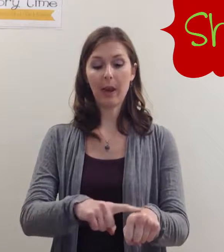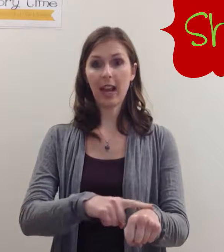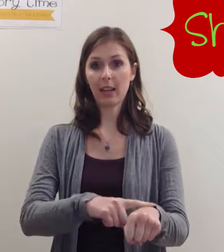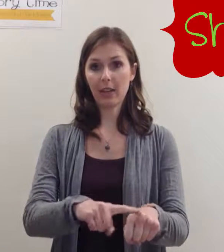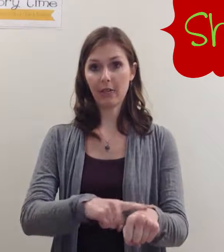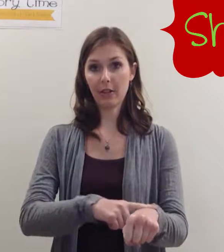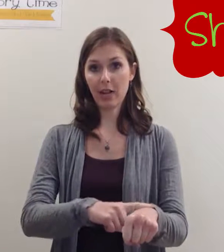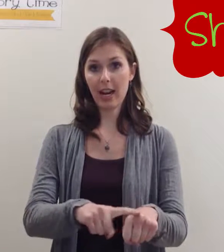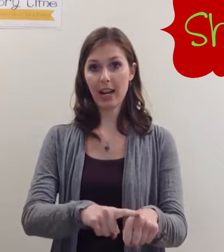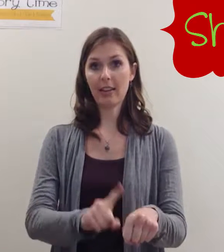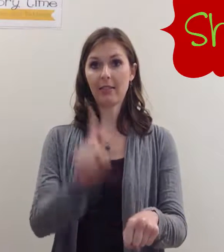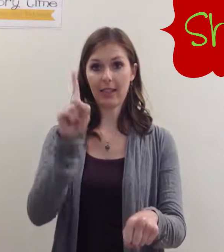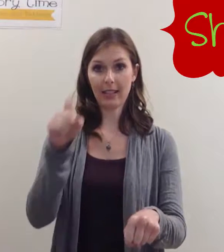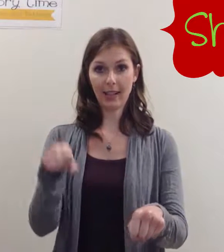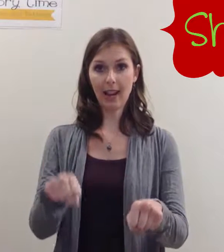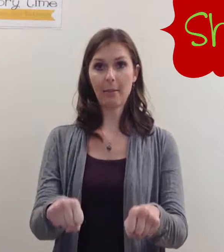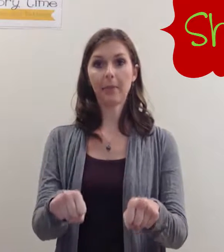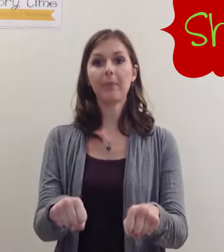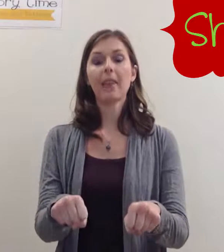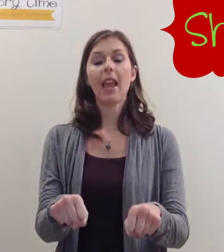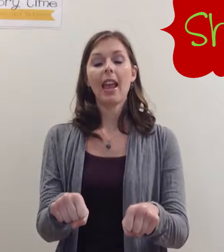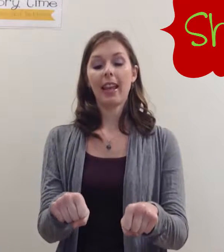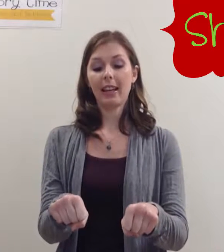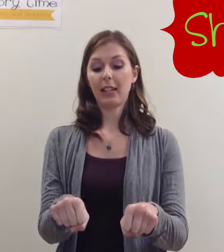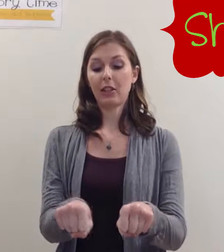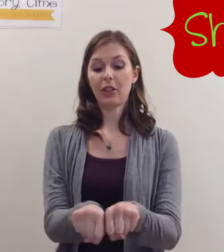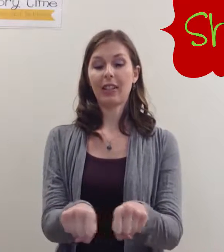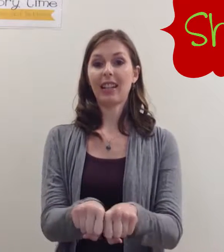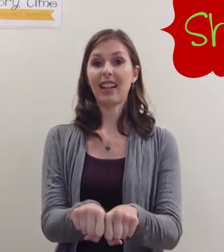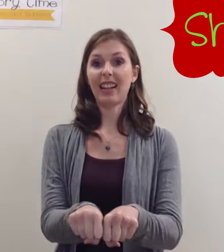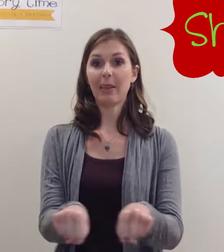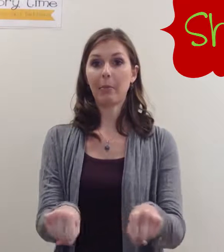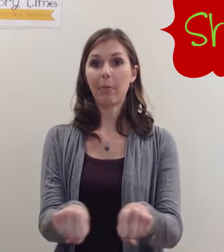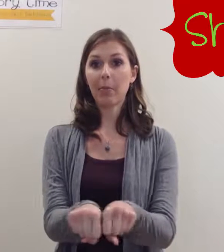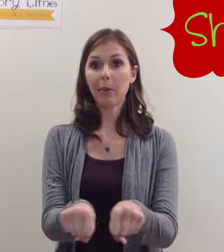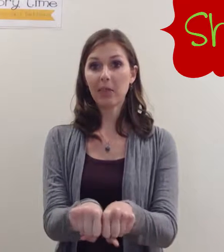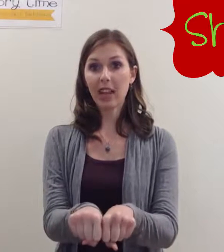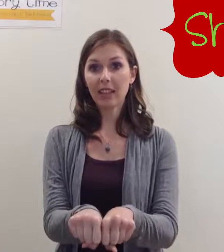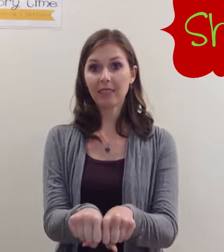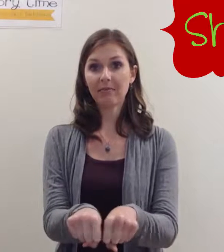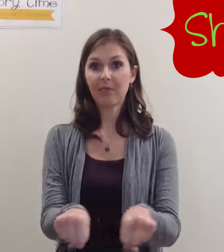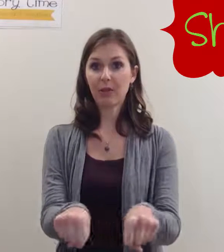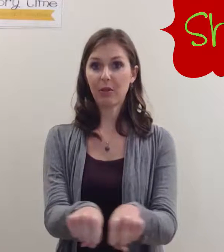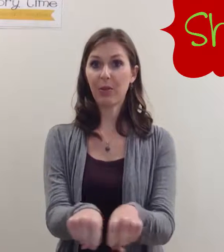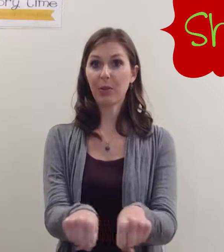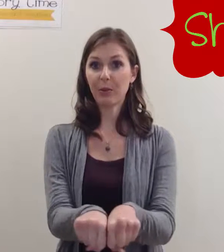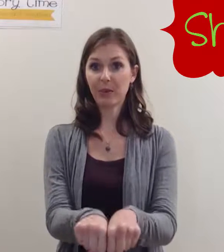back of your hand facing up and you're just going to bump them together. SHOES.